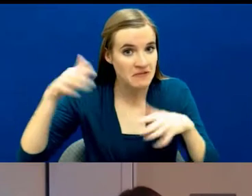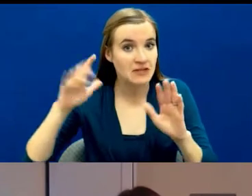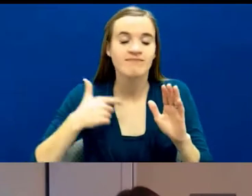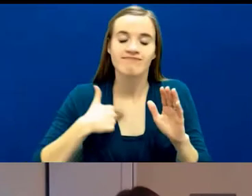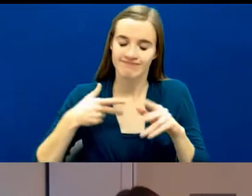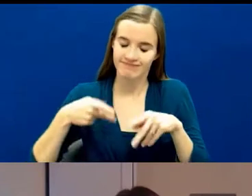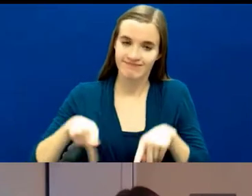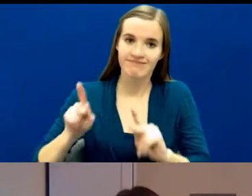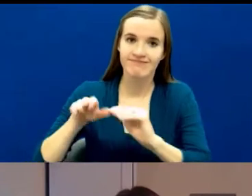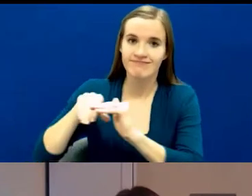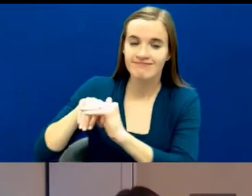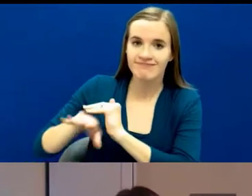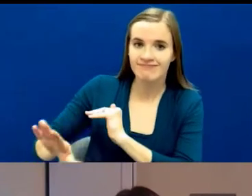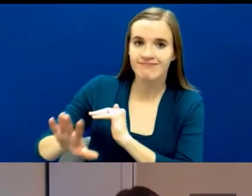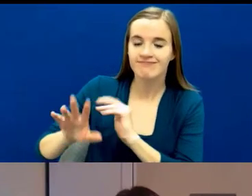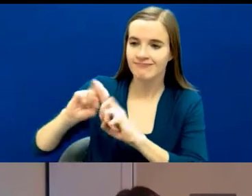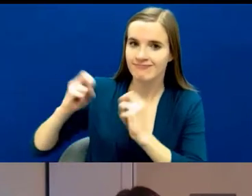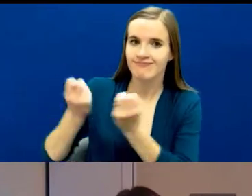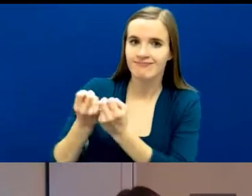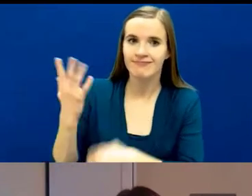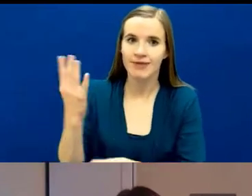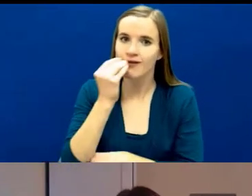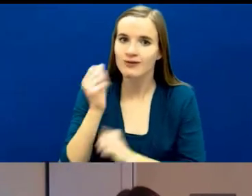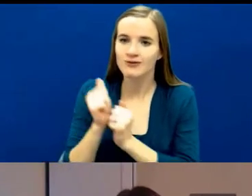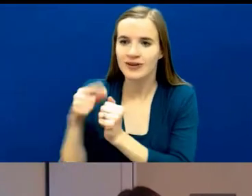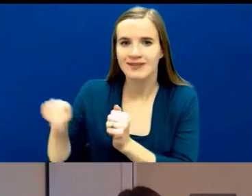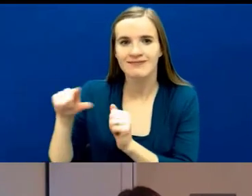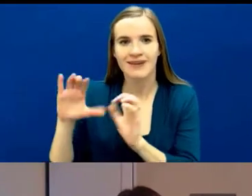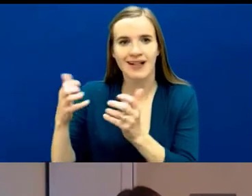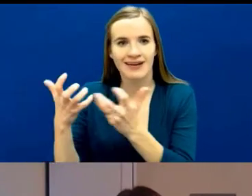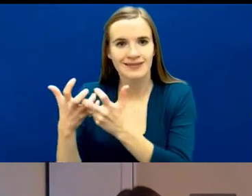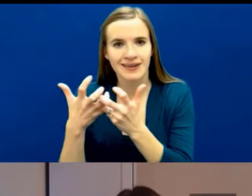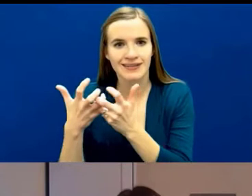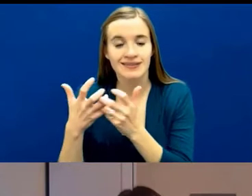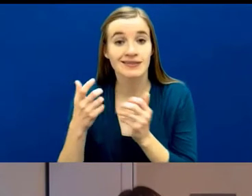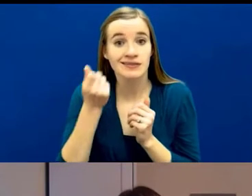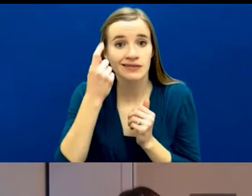the rest of my classmates. But it, it took that in order for that to get